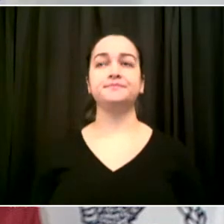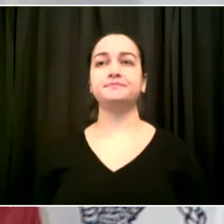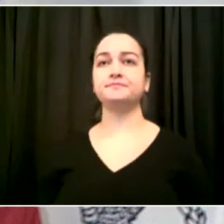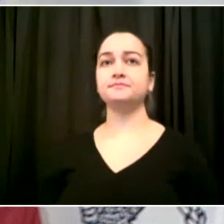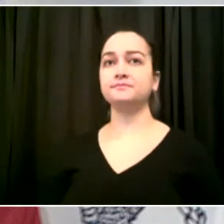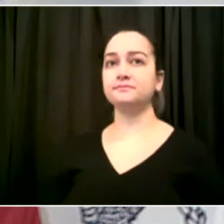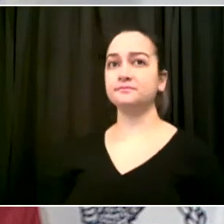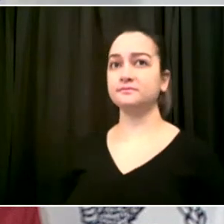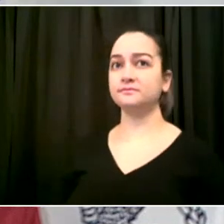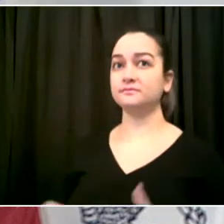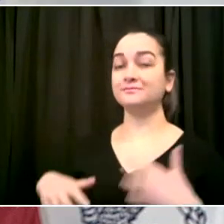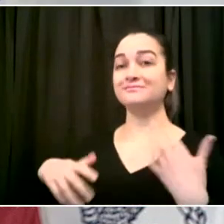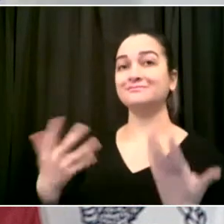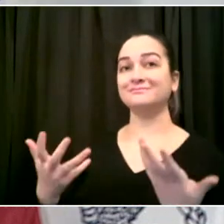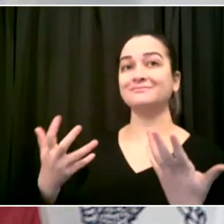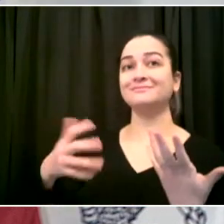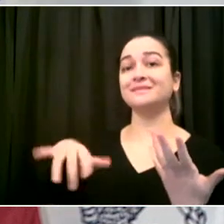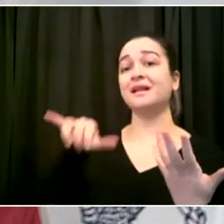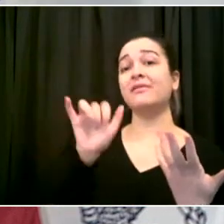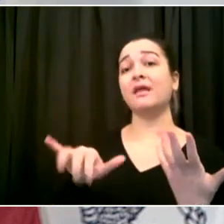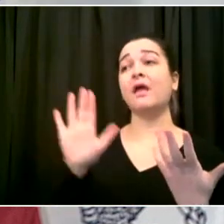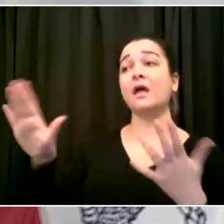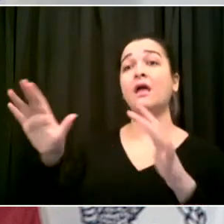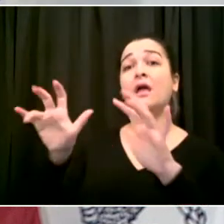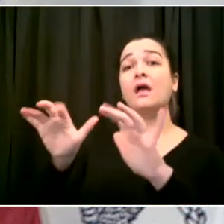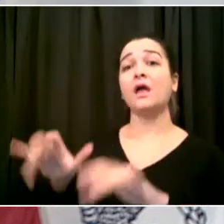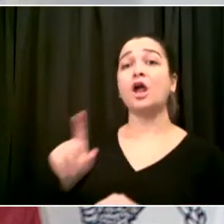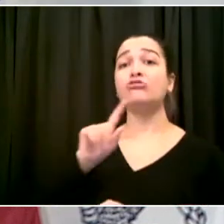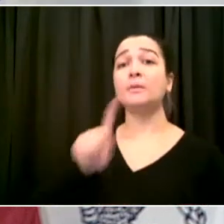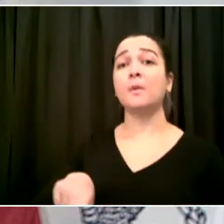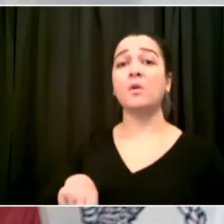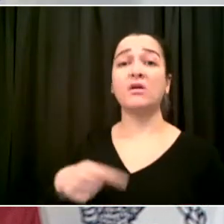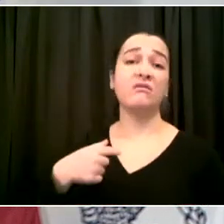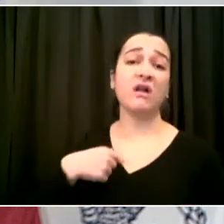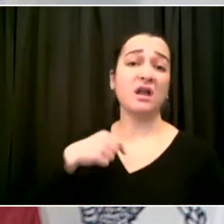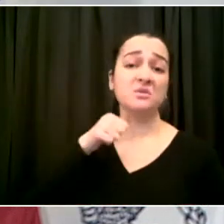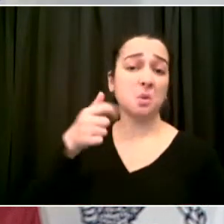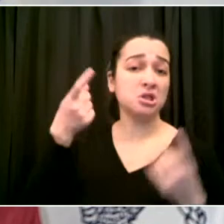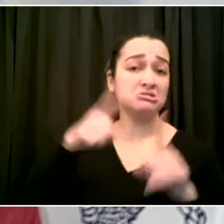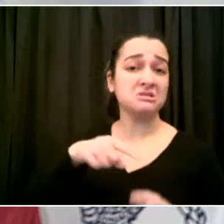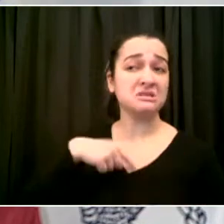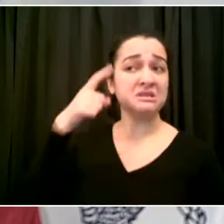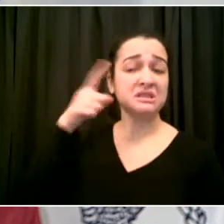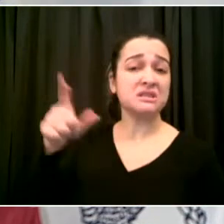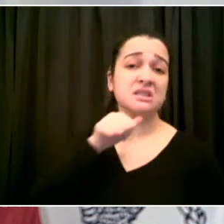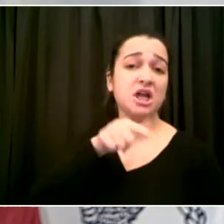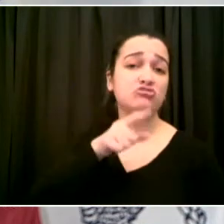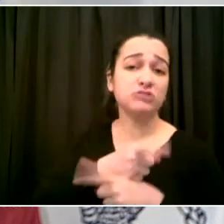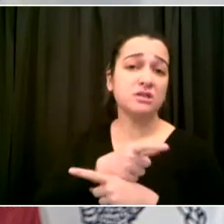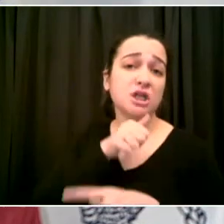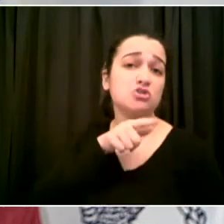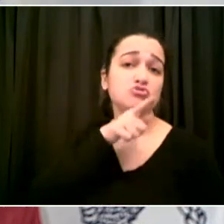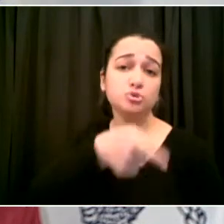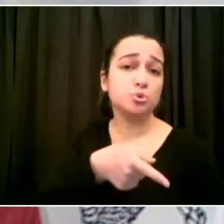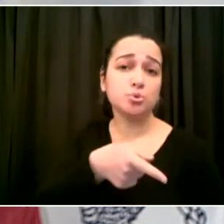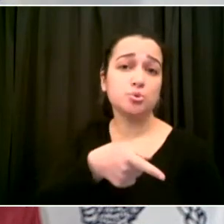YESTERDAY. FROM THE BEGINNING THIS ADMIISTNIRRIATON TO THIS MOMENT, OUR LEADERSHIP TEAM HAS BEEN